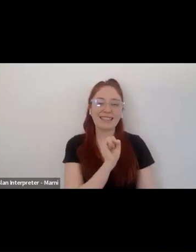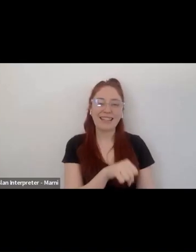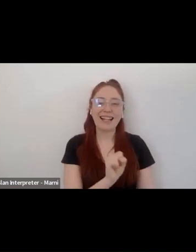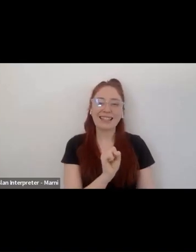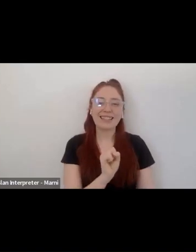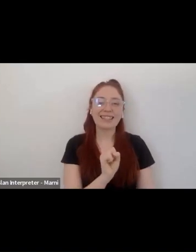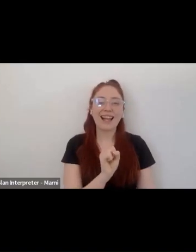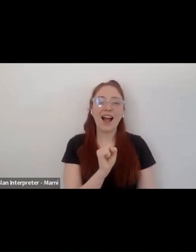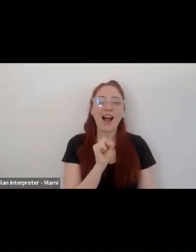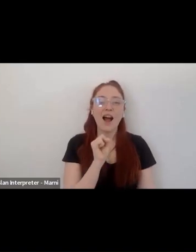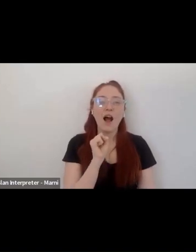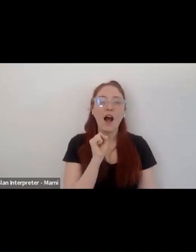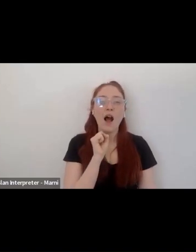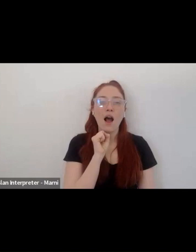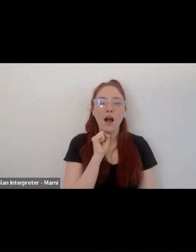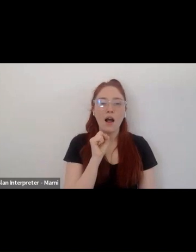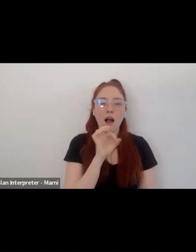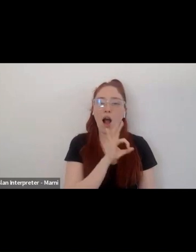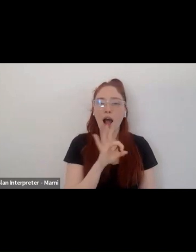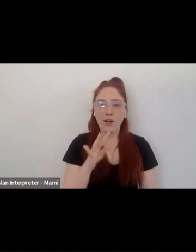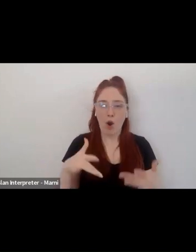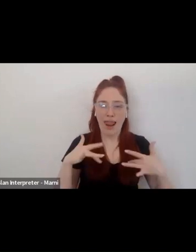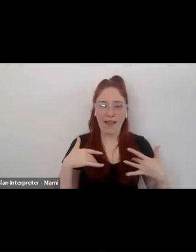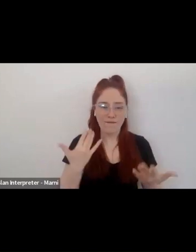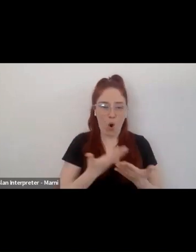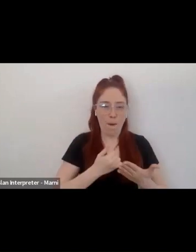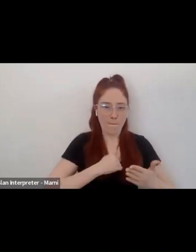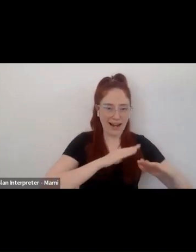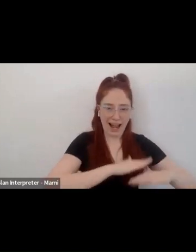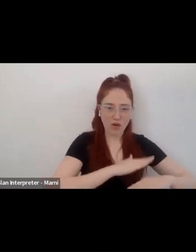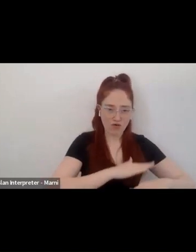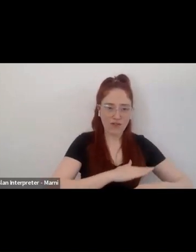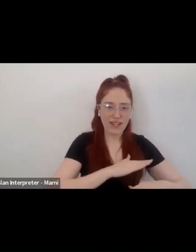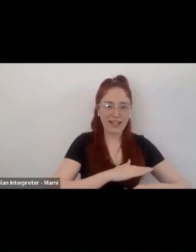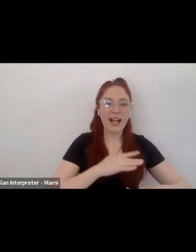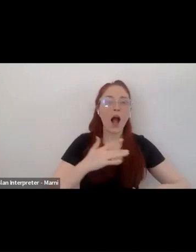work of Country on Whadjuk Country, which is, of course,